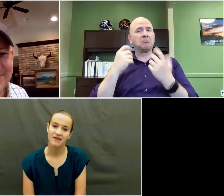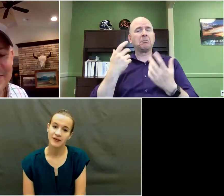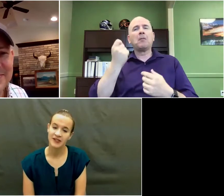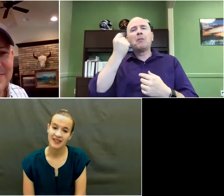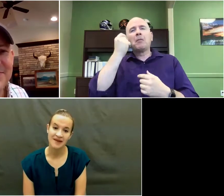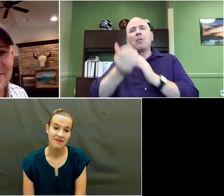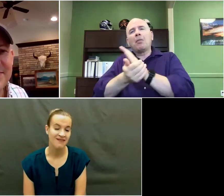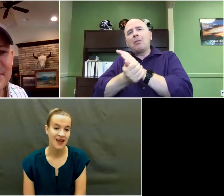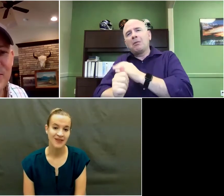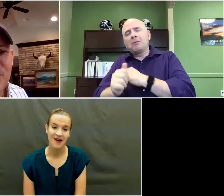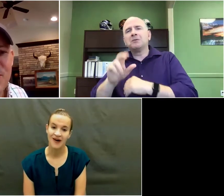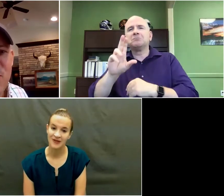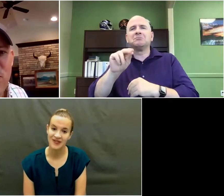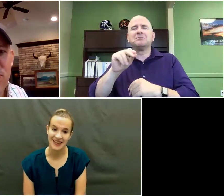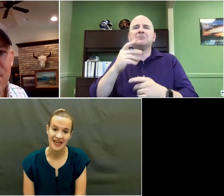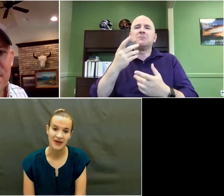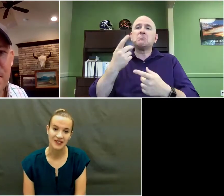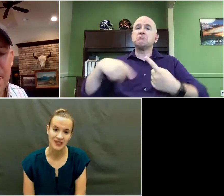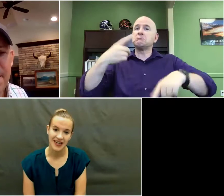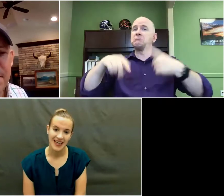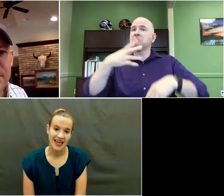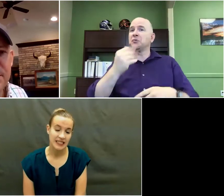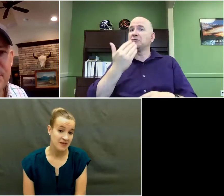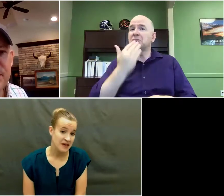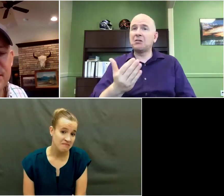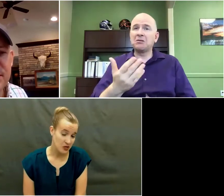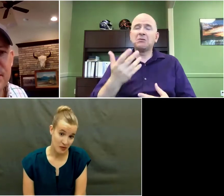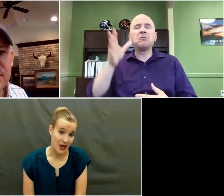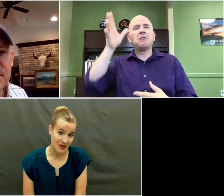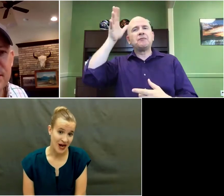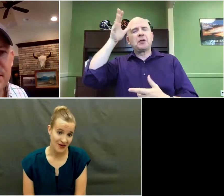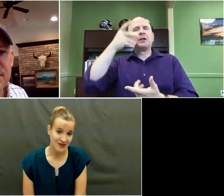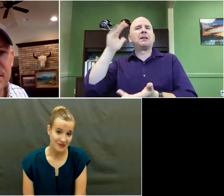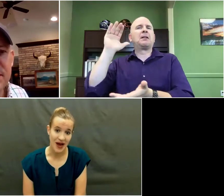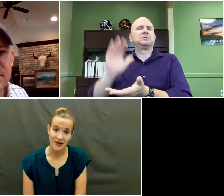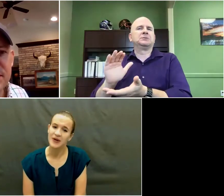fortunately, my family all knew sign language. Some of them knew better than others, but we knew